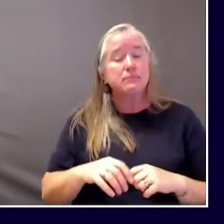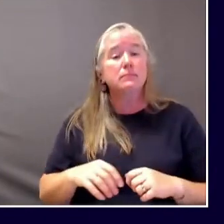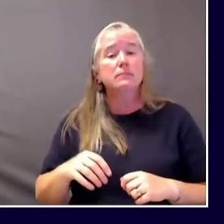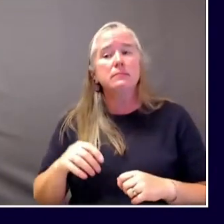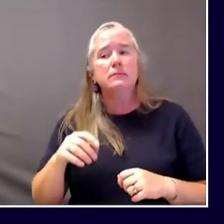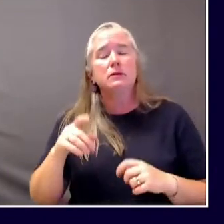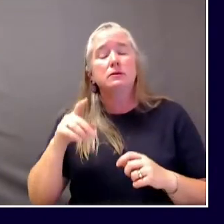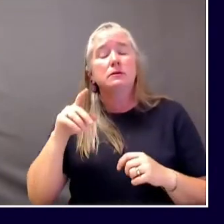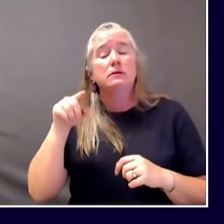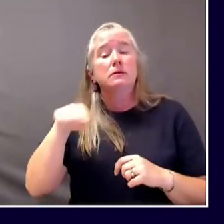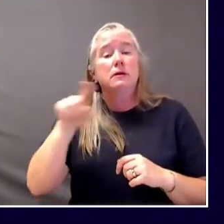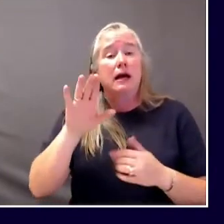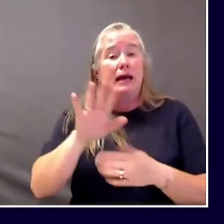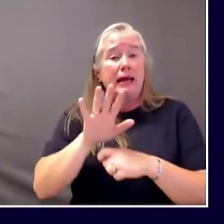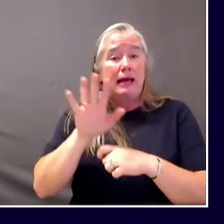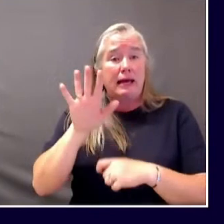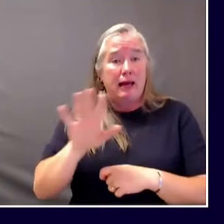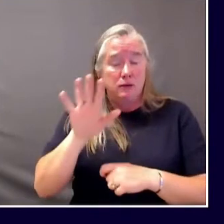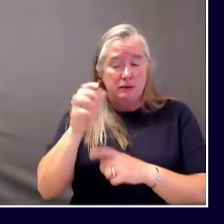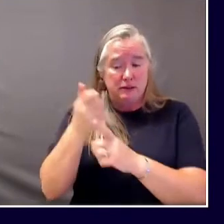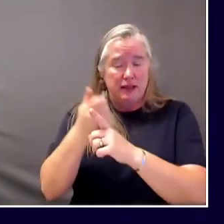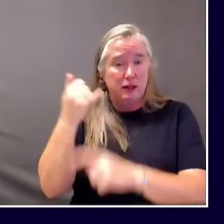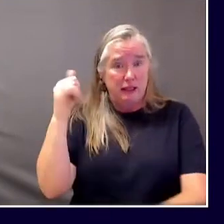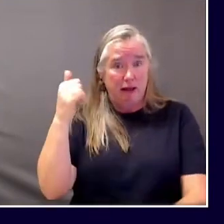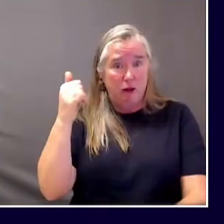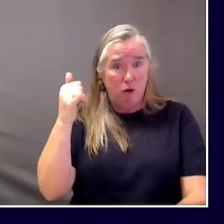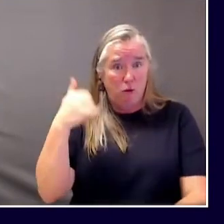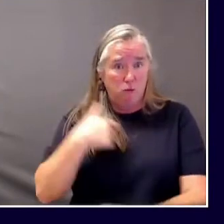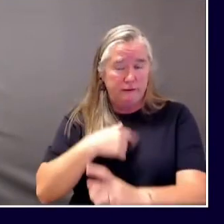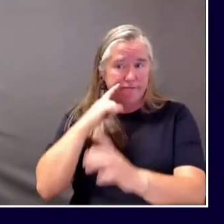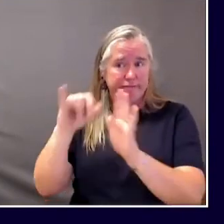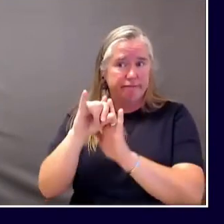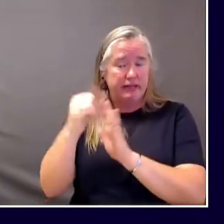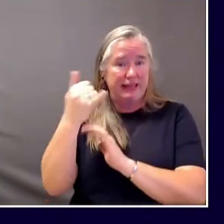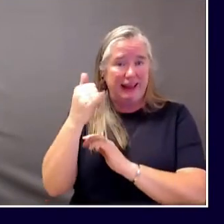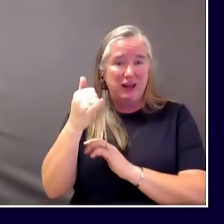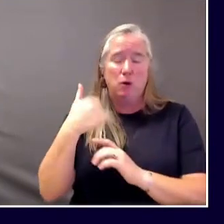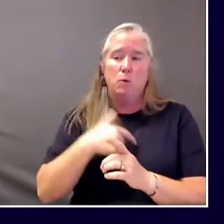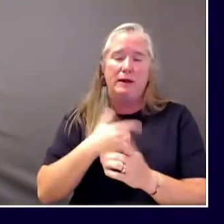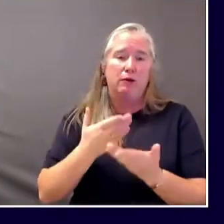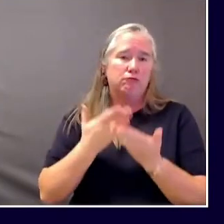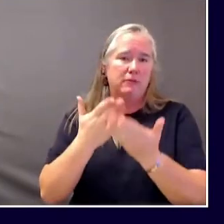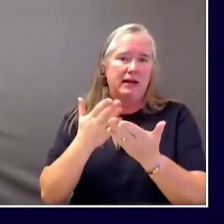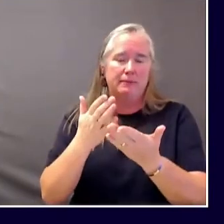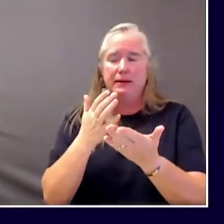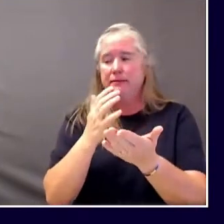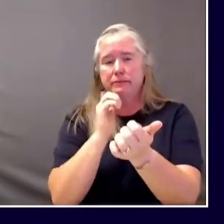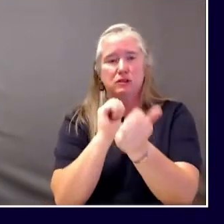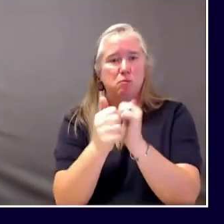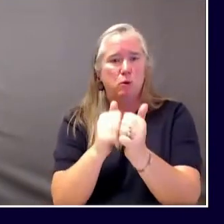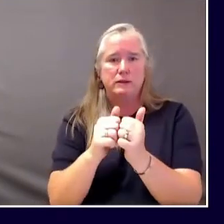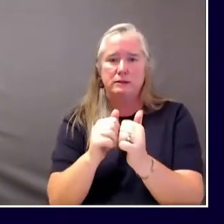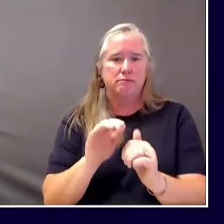are we recommend against the ten types of interaction in sports